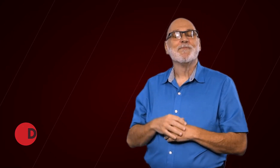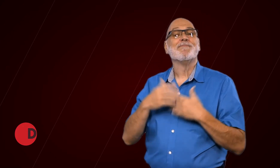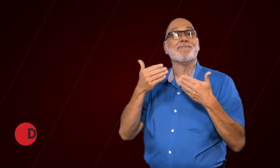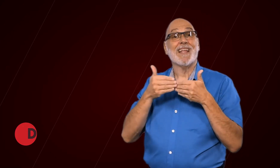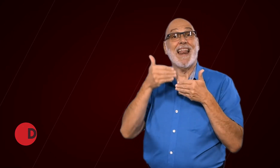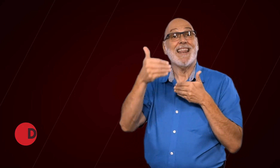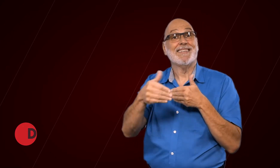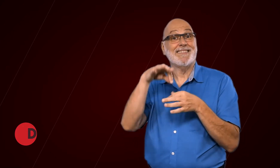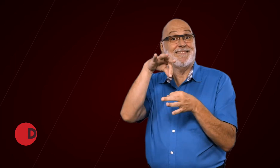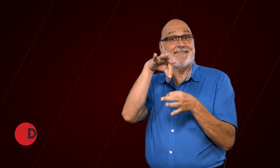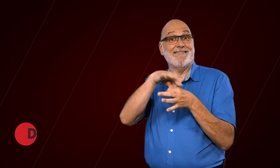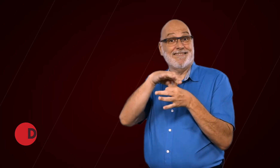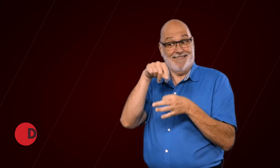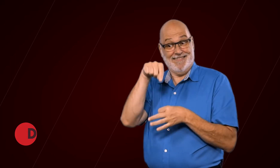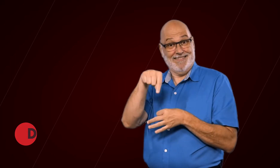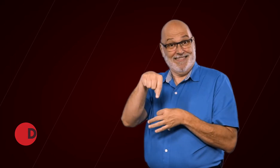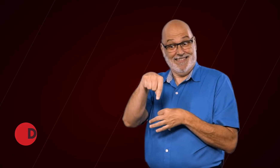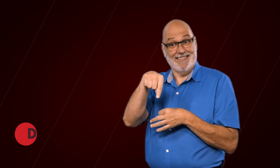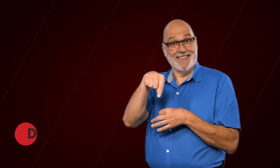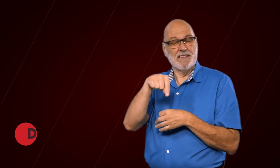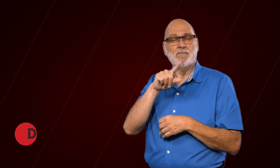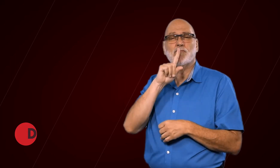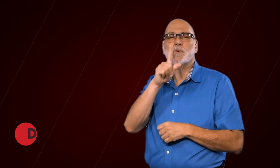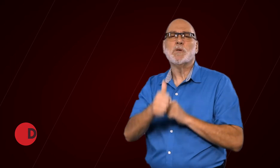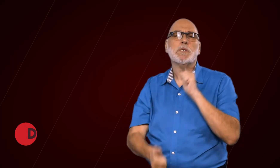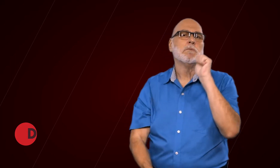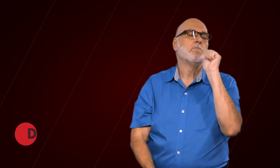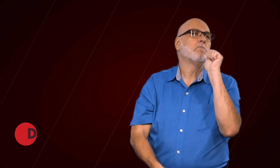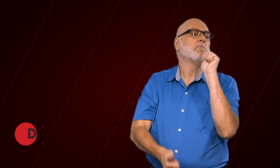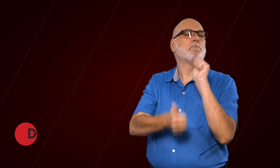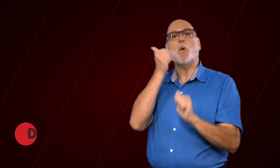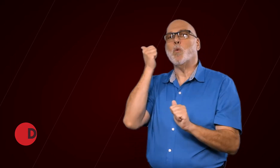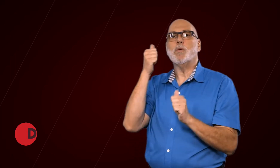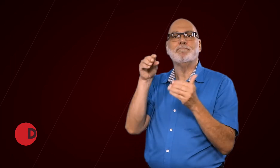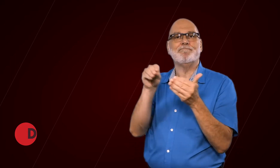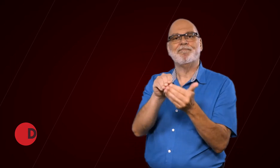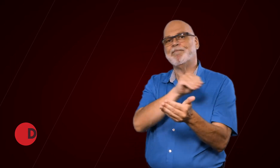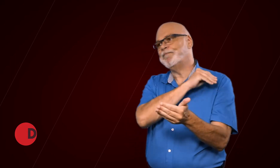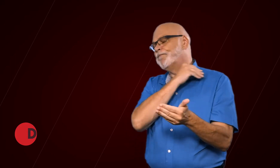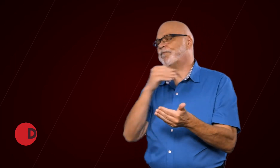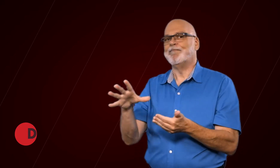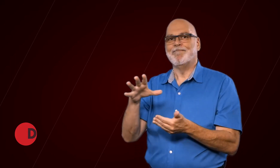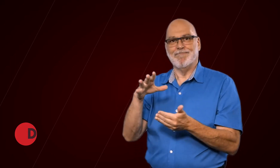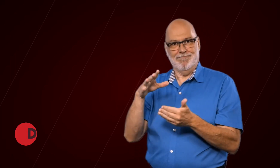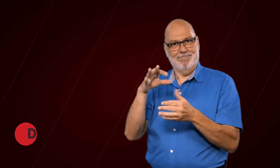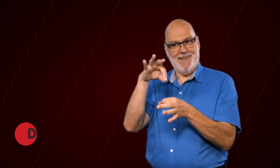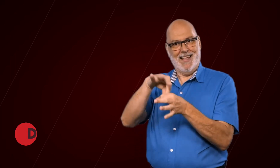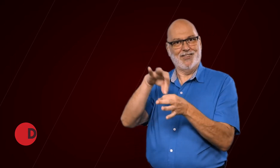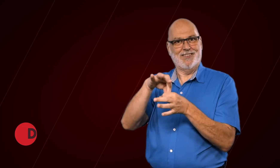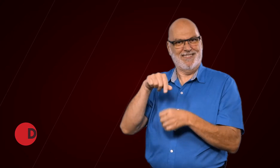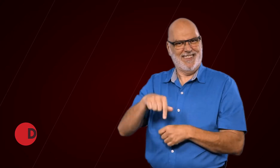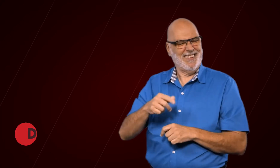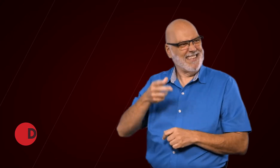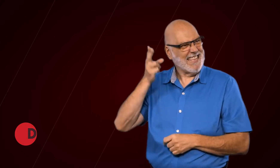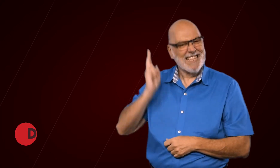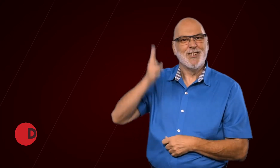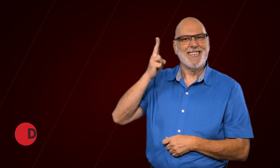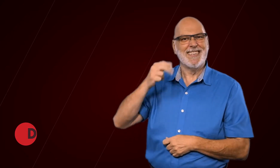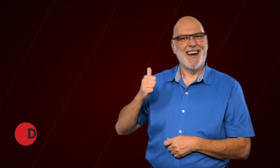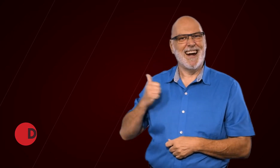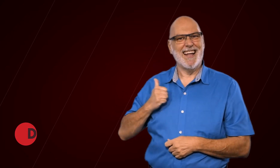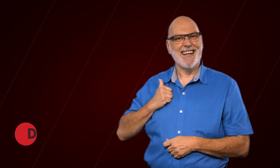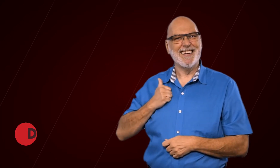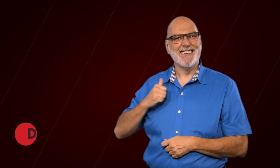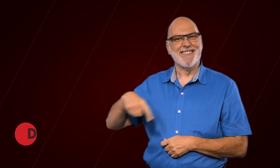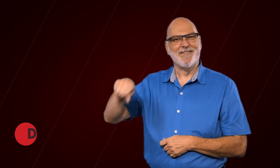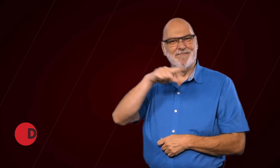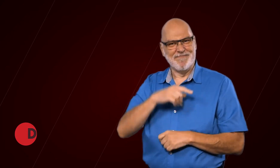The next election would be the most expensive in Canada's history;